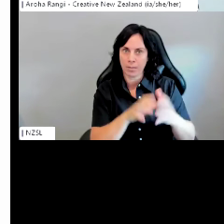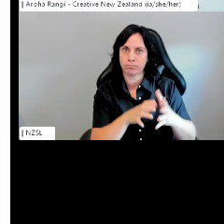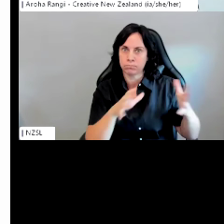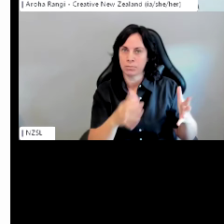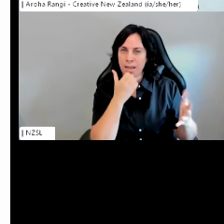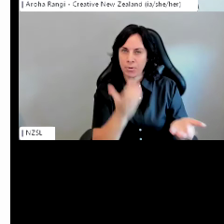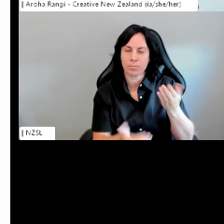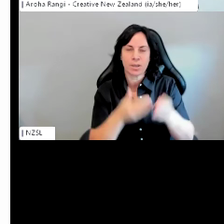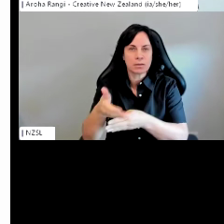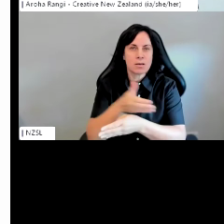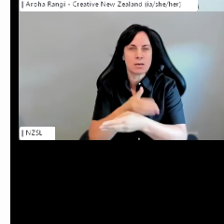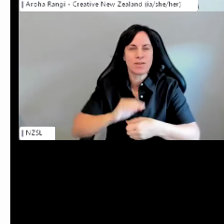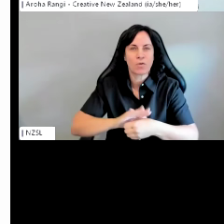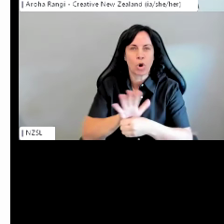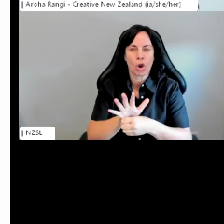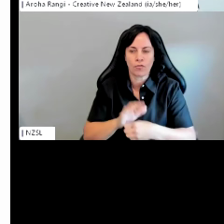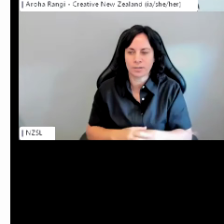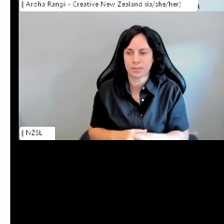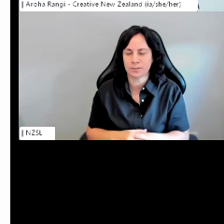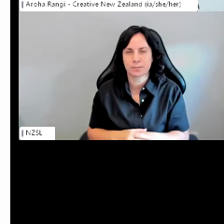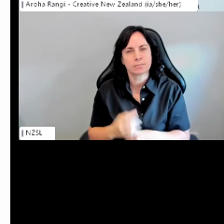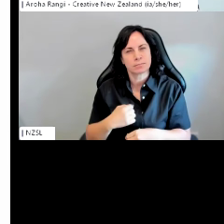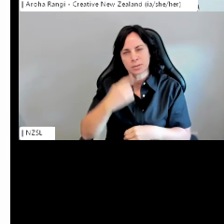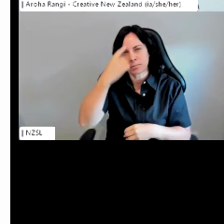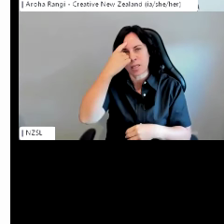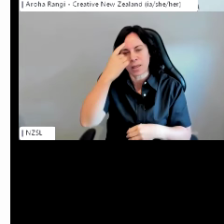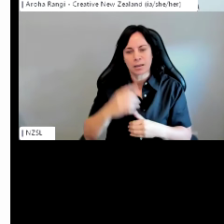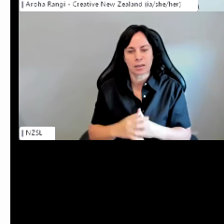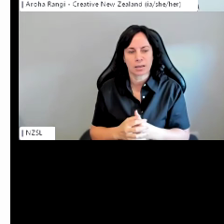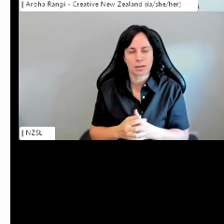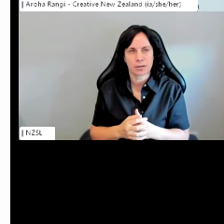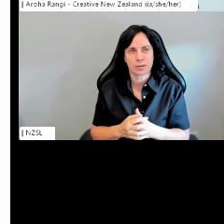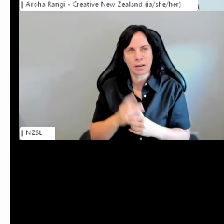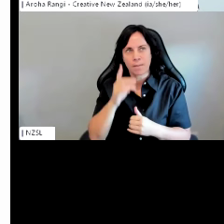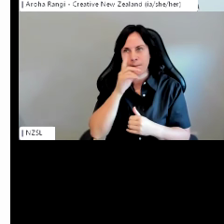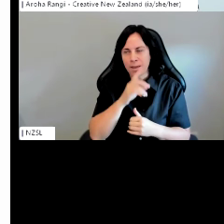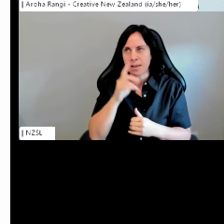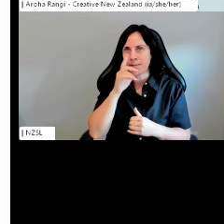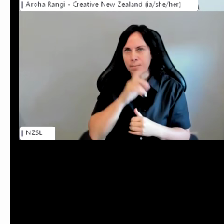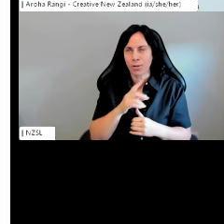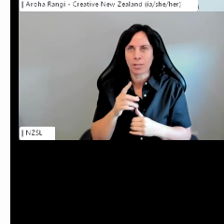COVID. And it it's it's um I think people were seeing the social driver on the previous slide